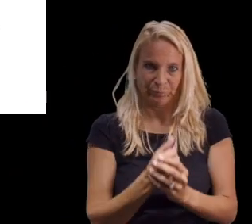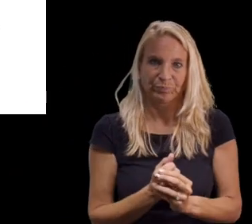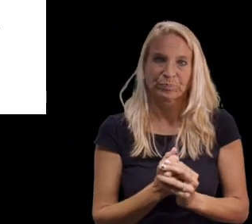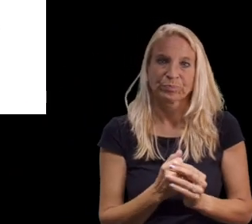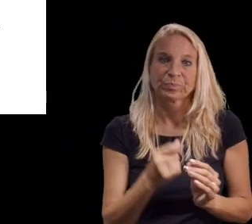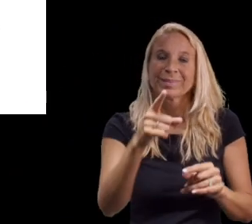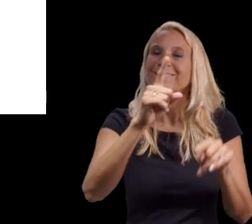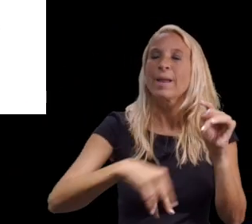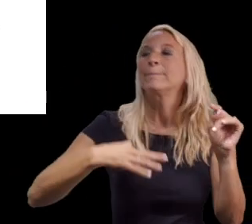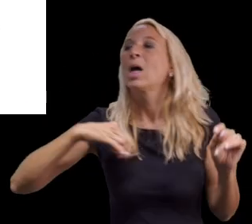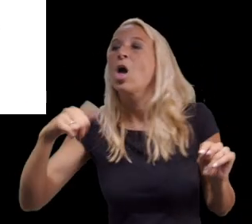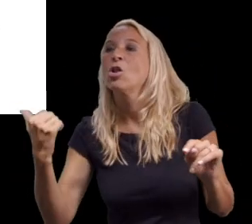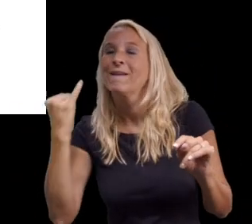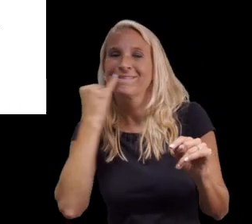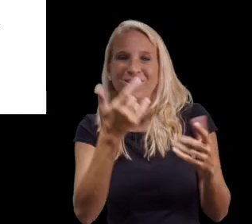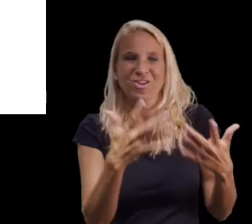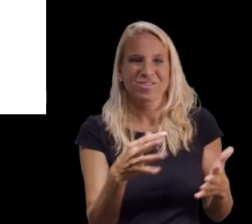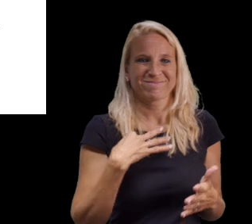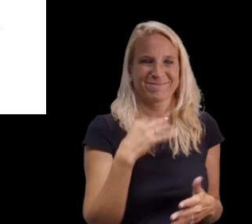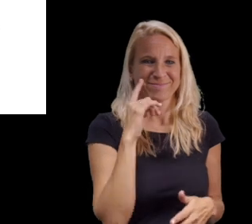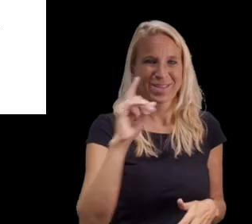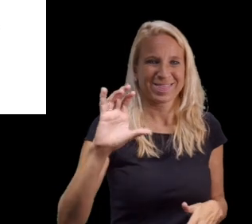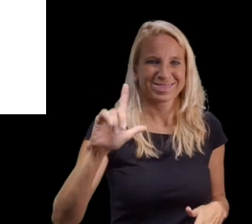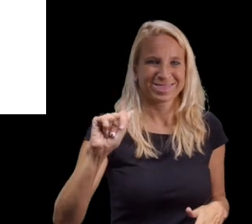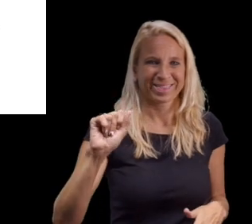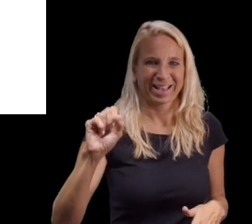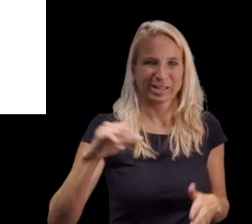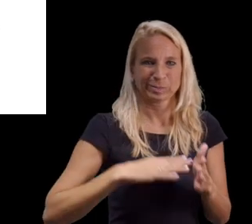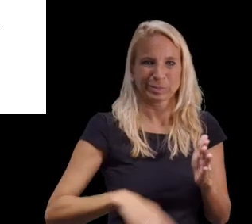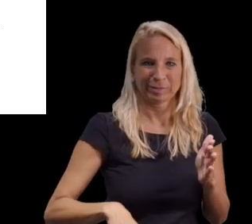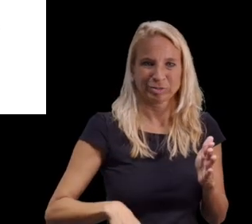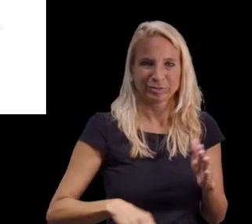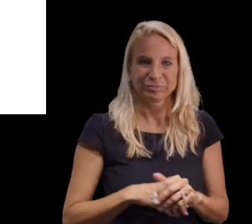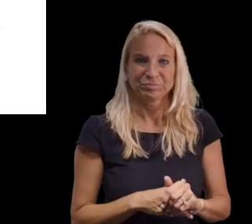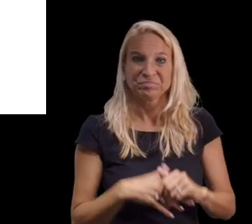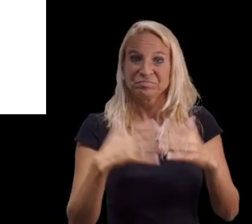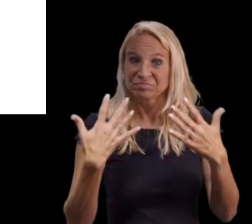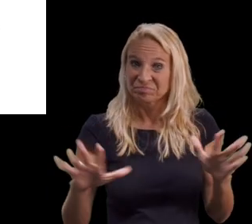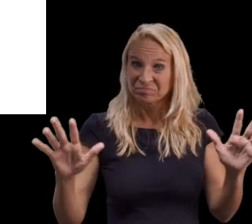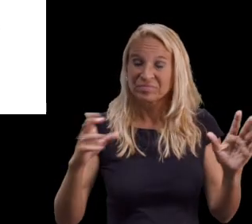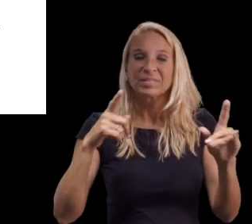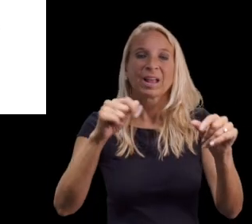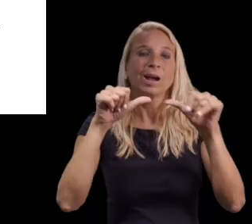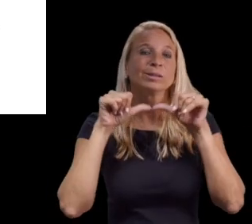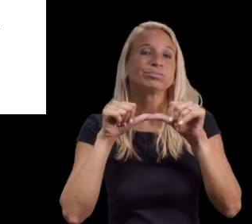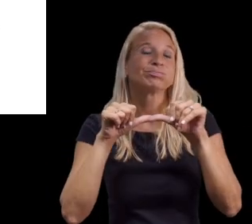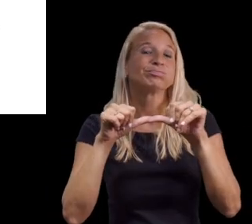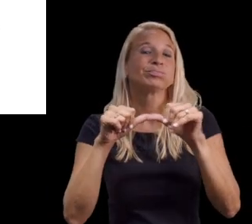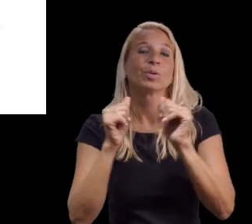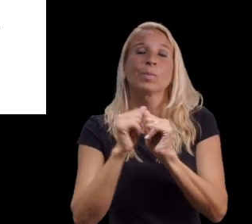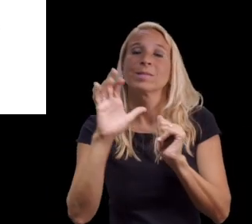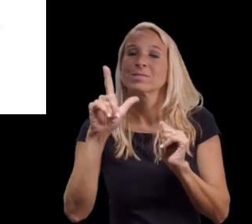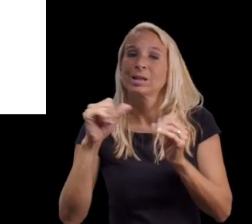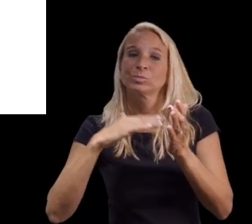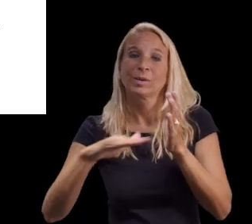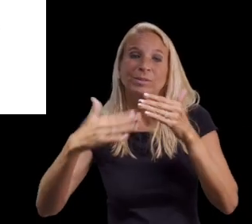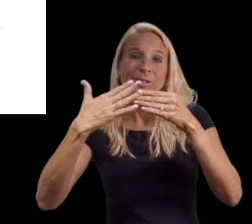if you are enrolled in CLASS, and then you can remain on other interest lists while you're on the CLASS waiver,